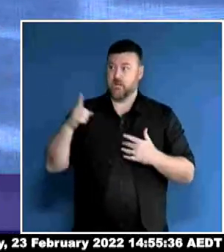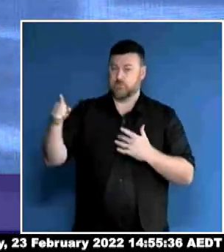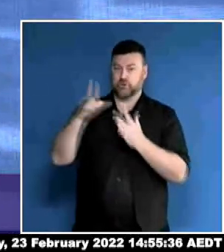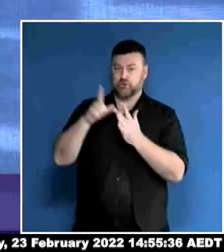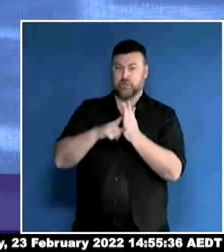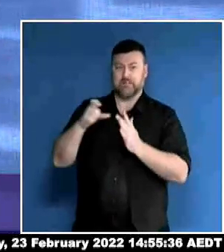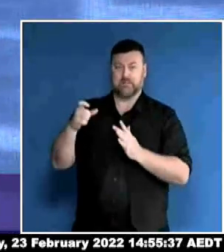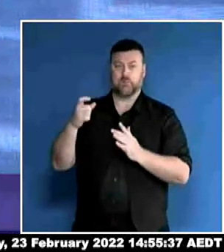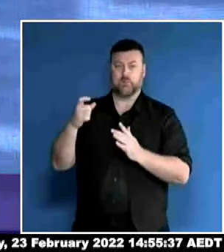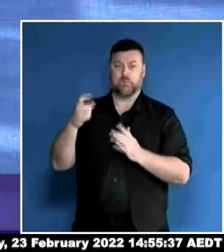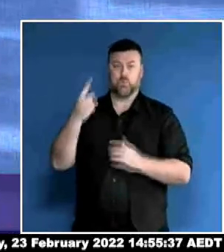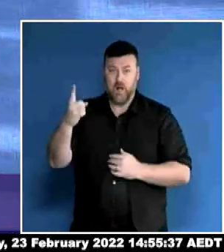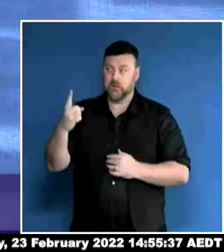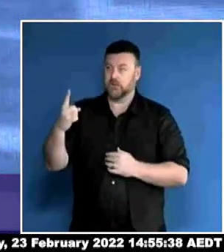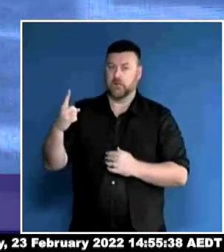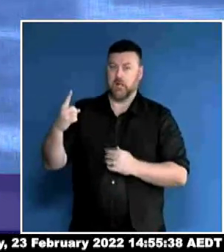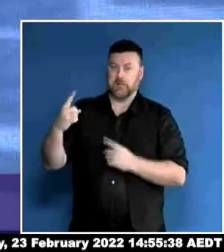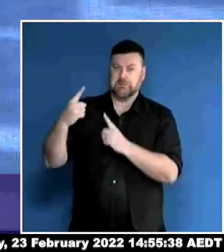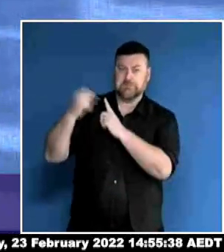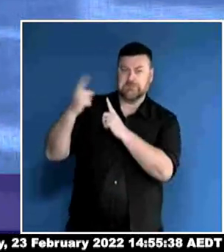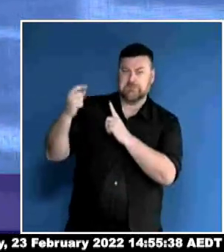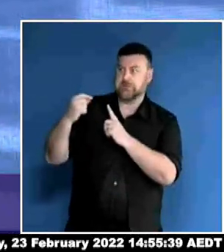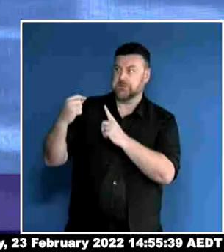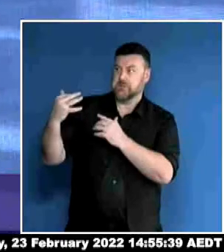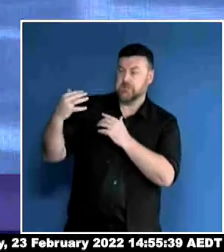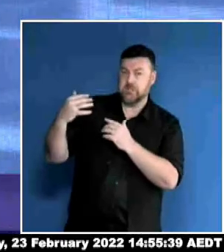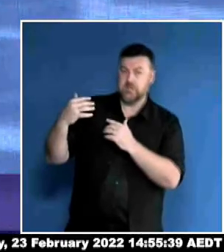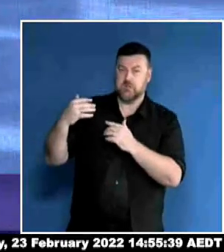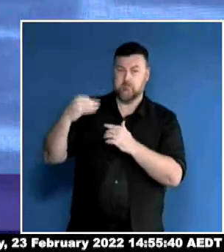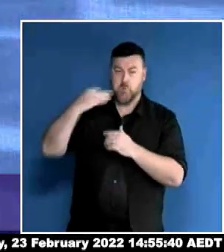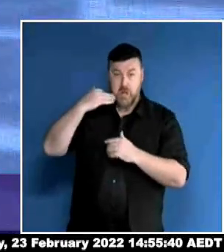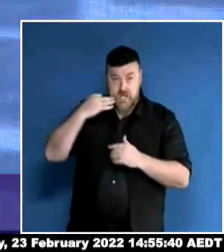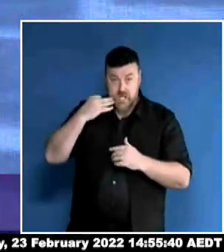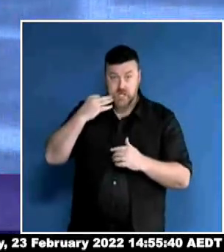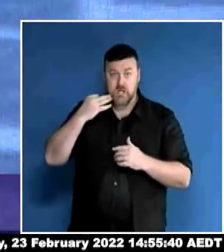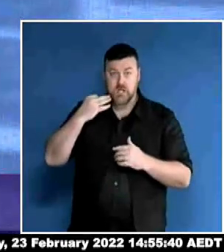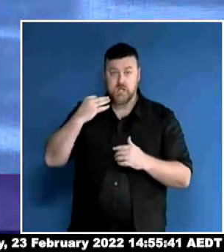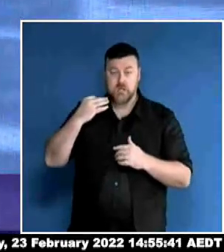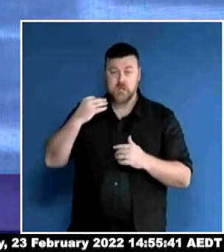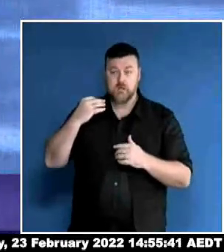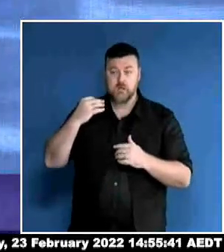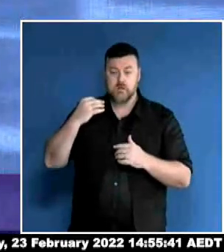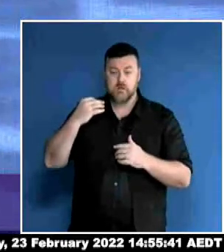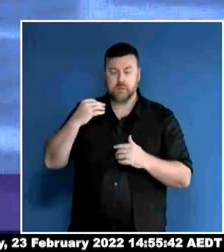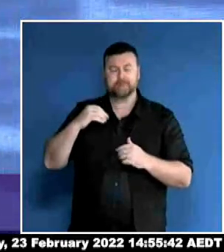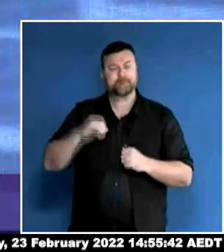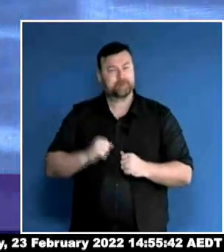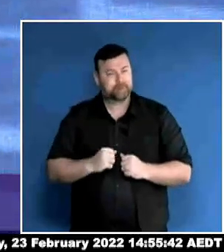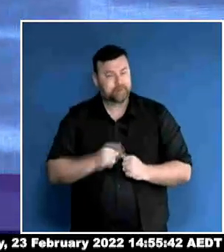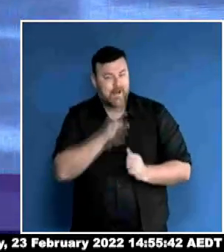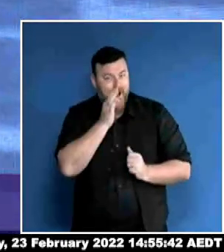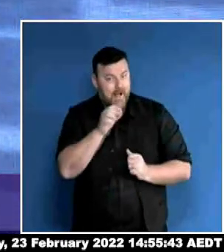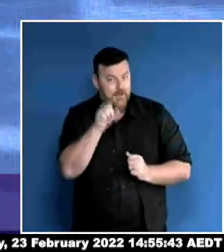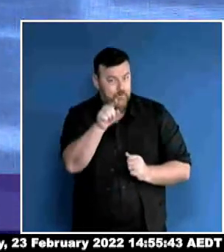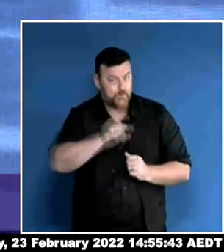Can I ask you this question: did you feel there was any problem with JC-1 being your